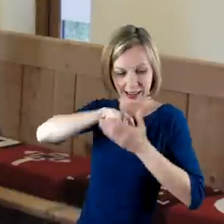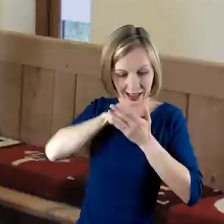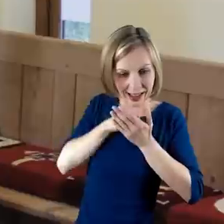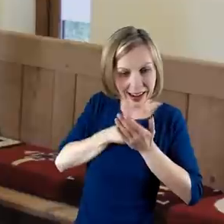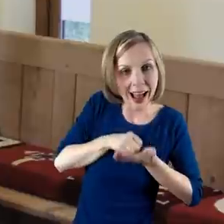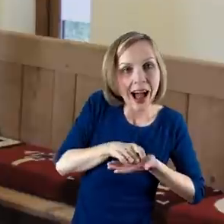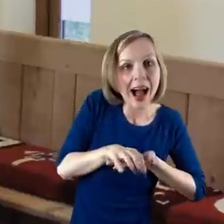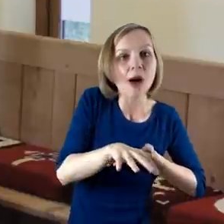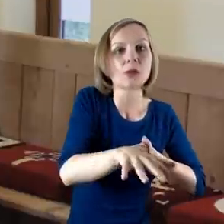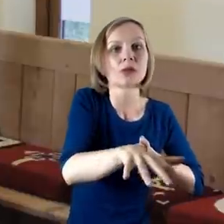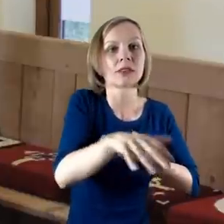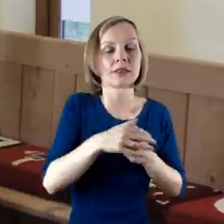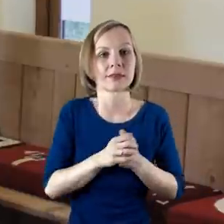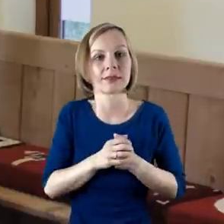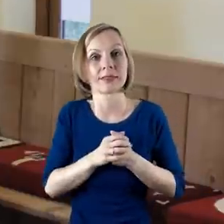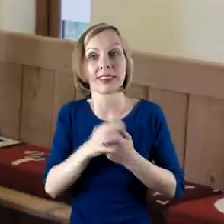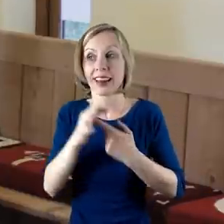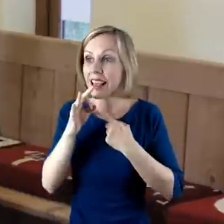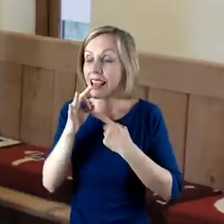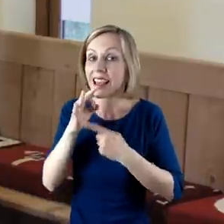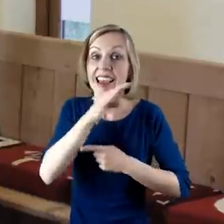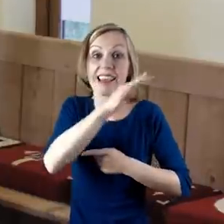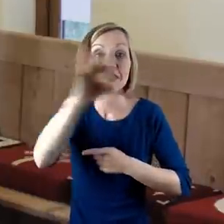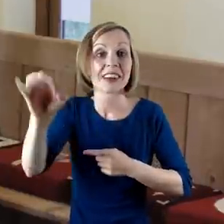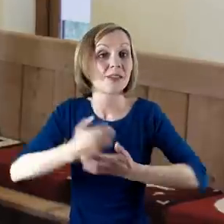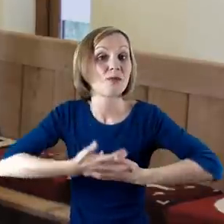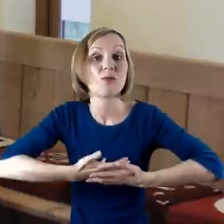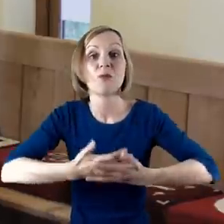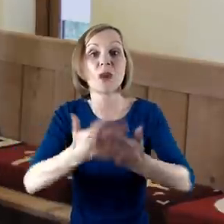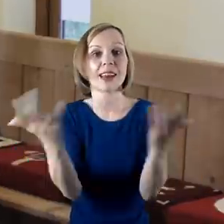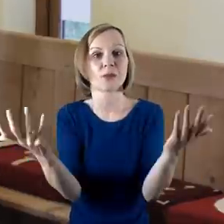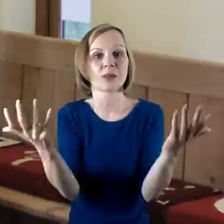It's an invitation open to all in the usual style of God,